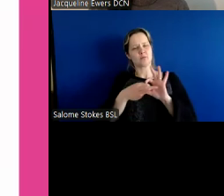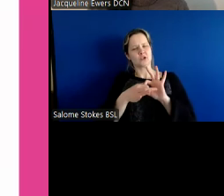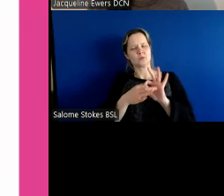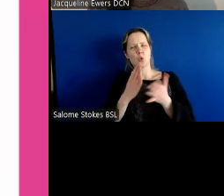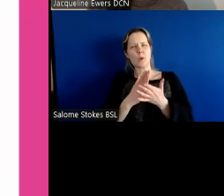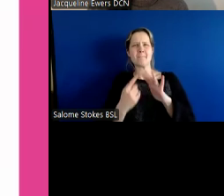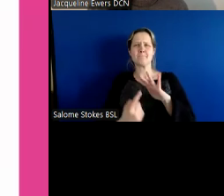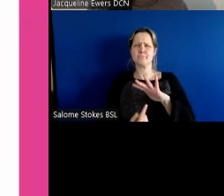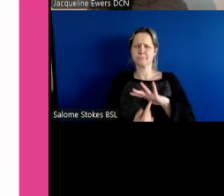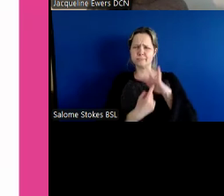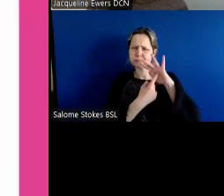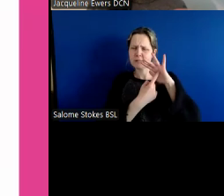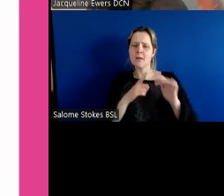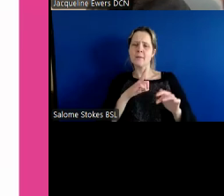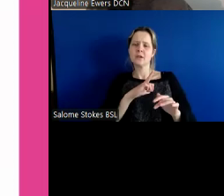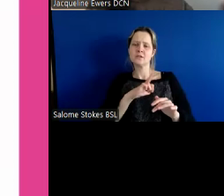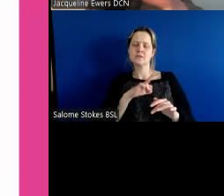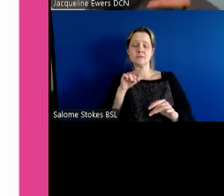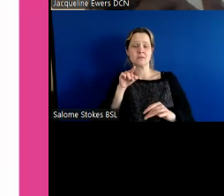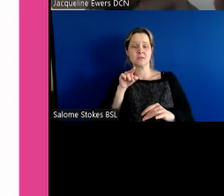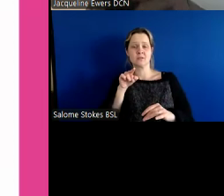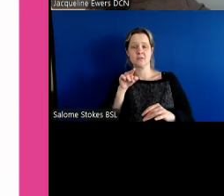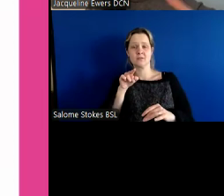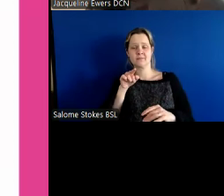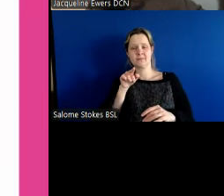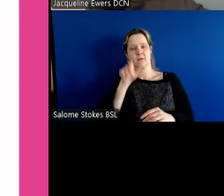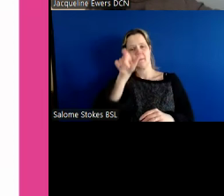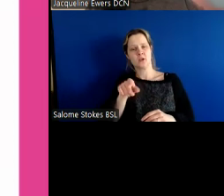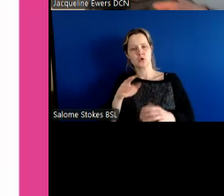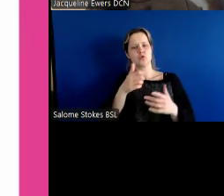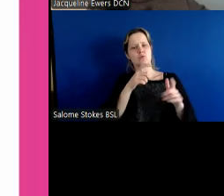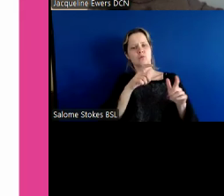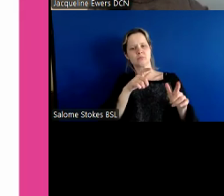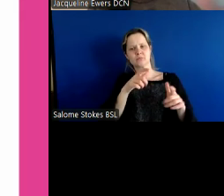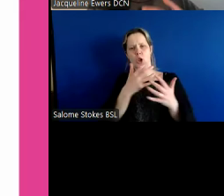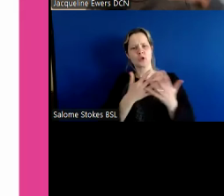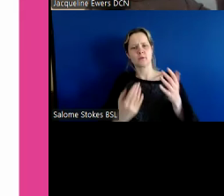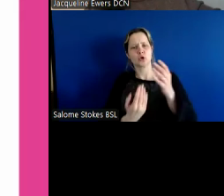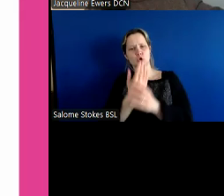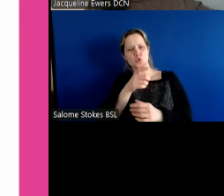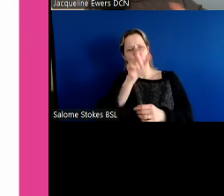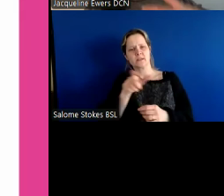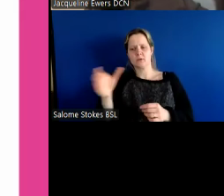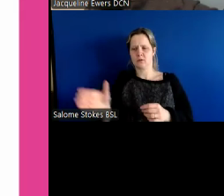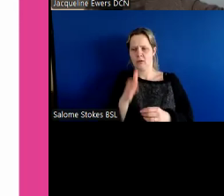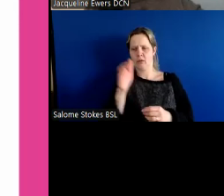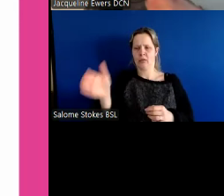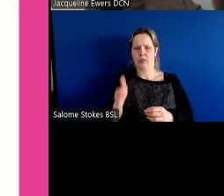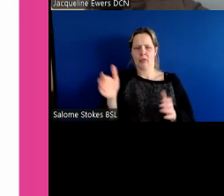is so important is because if you're constantly acquiring new customers, acquisition, always getting in new people,